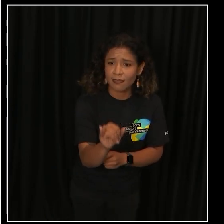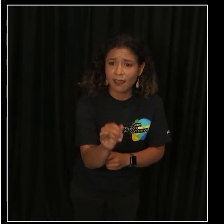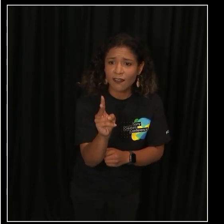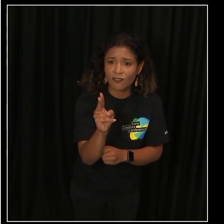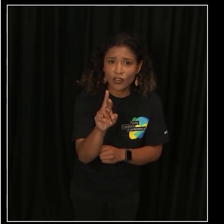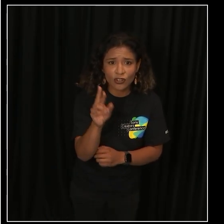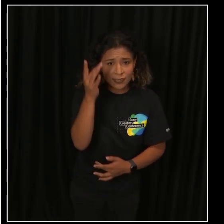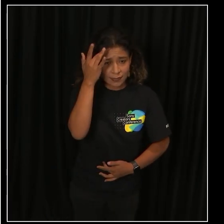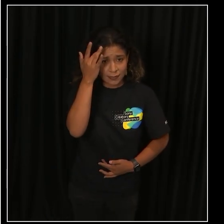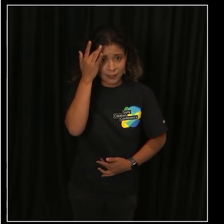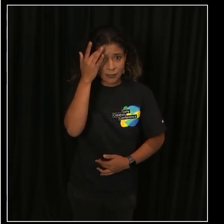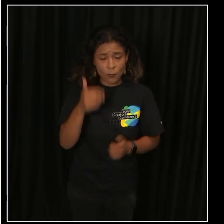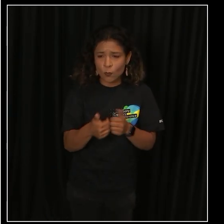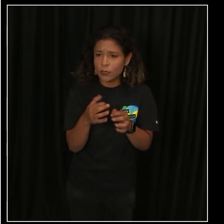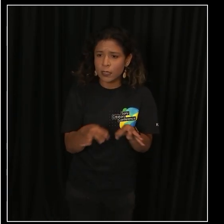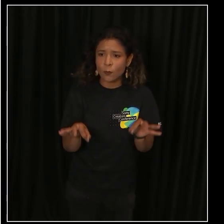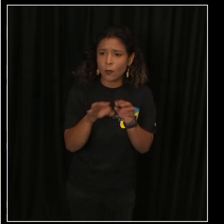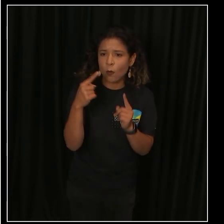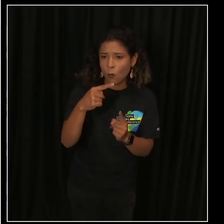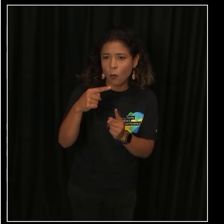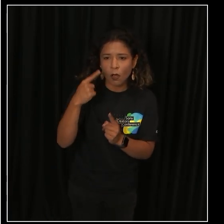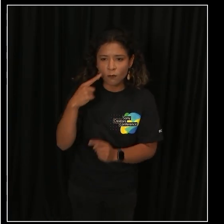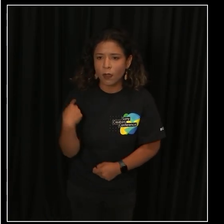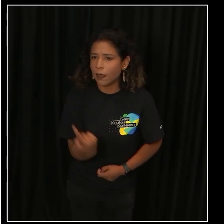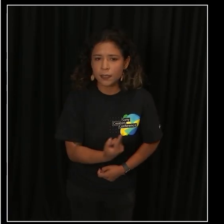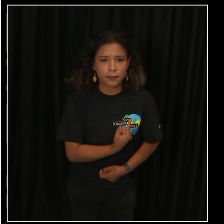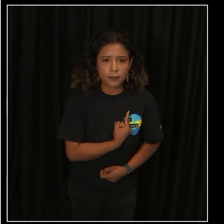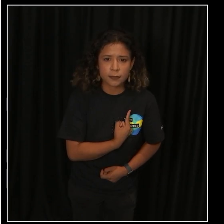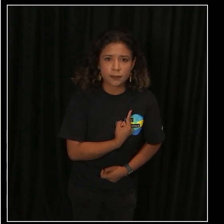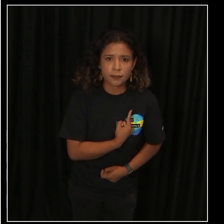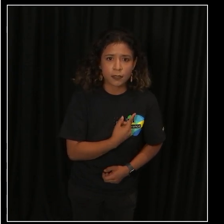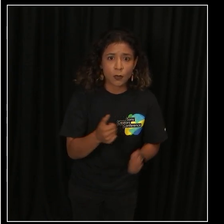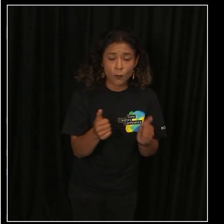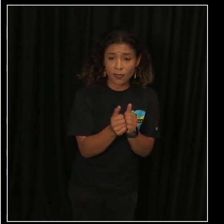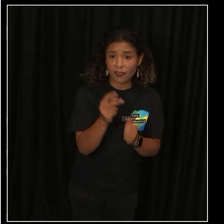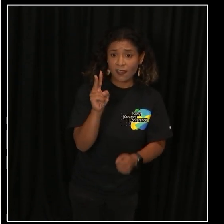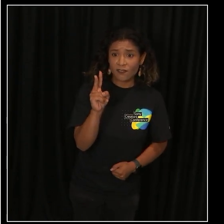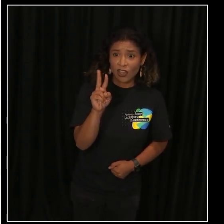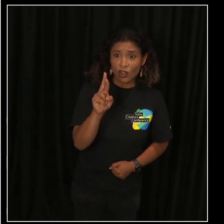the most important goal for us and with a PSVR2 technologies,